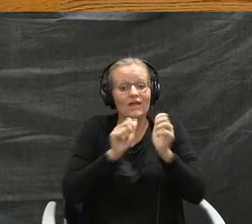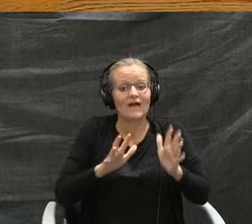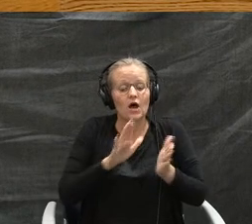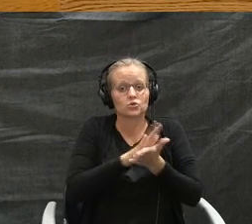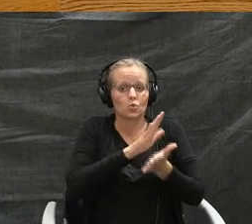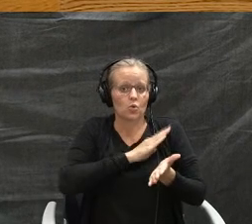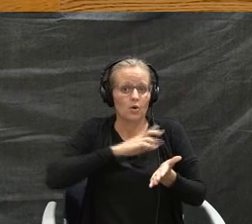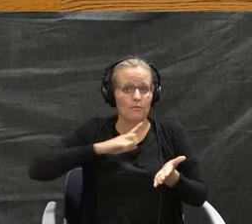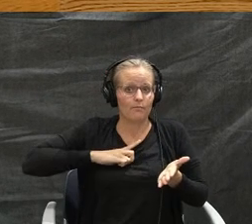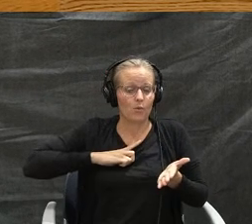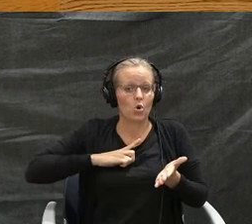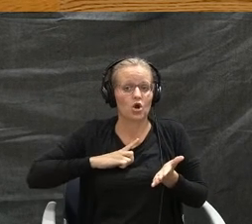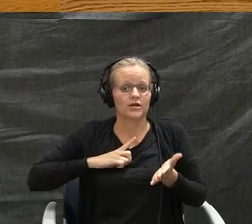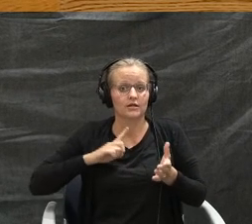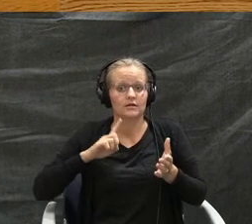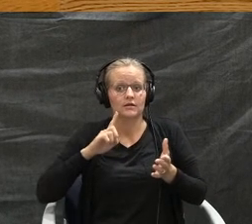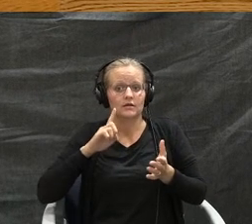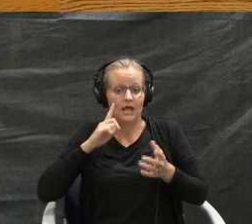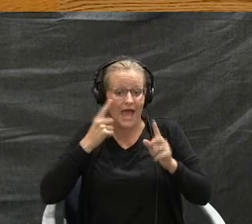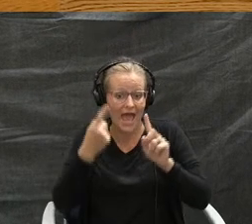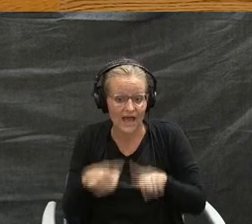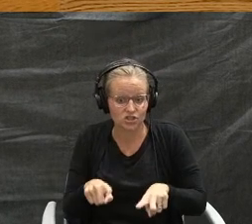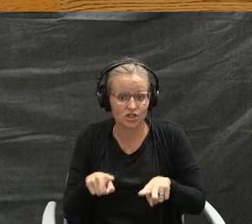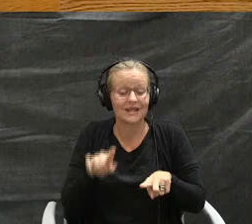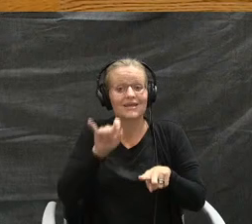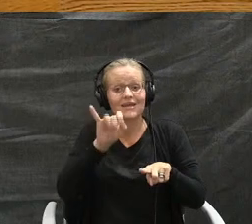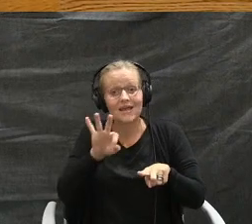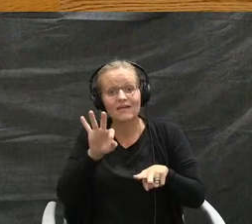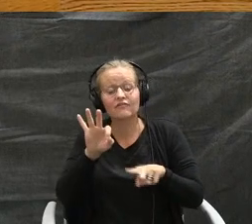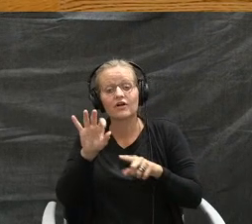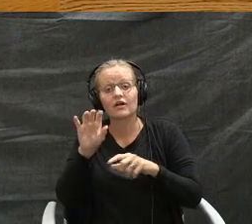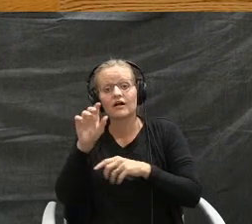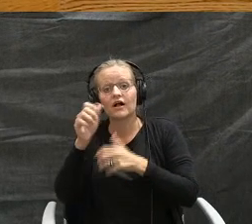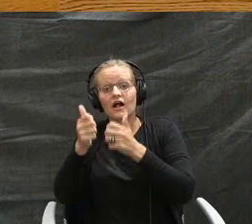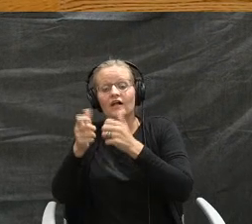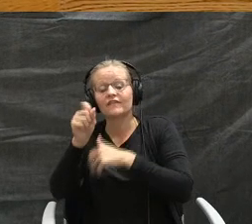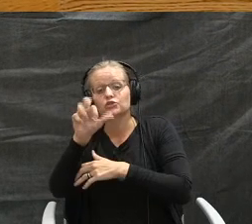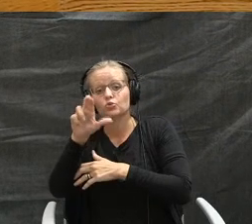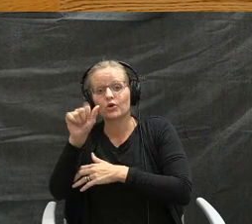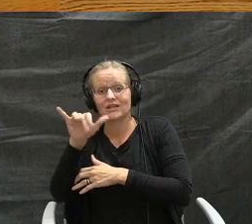the Superintendent reasonably believes that prompt implementation of the different learning model is necessary.